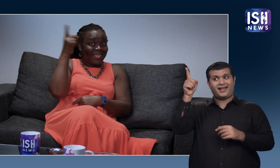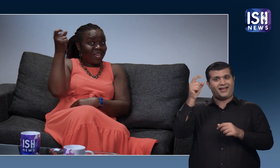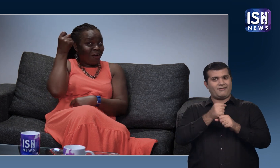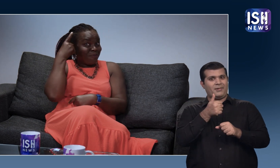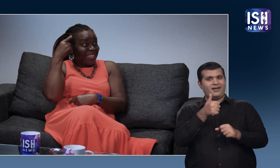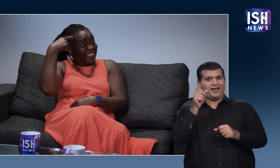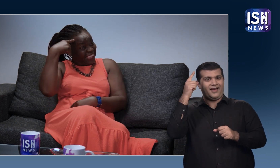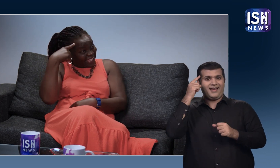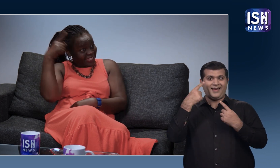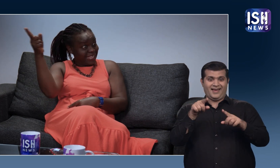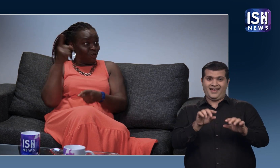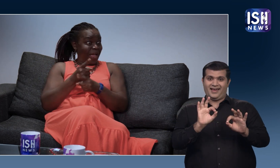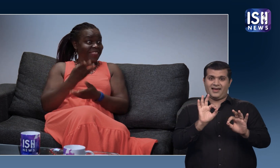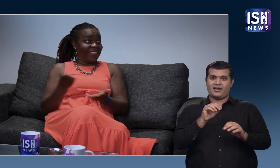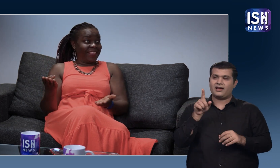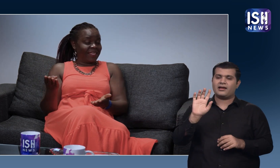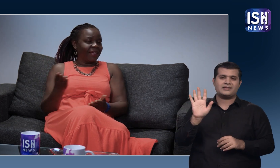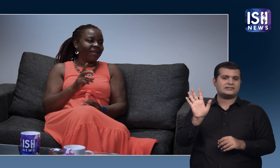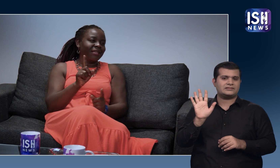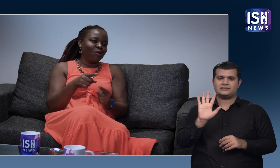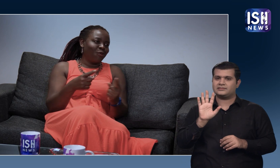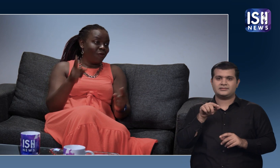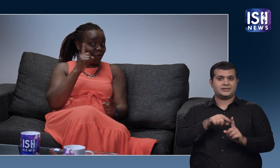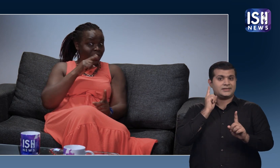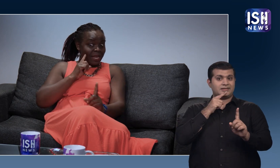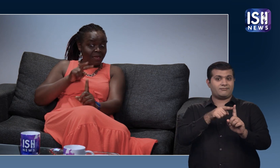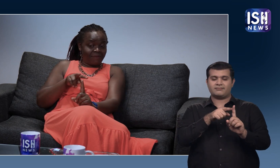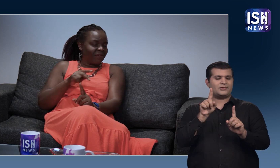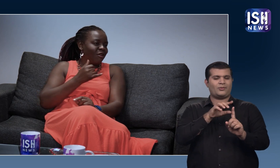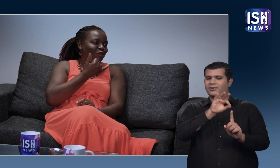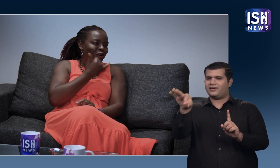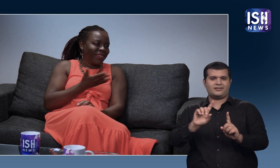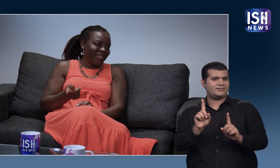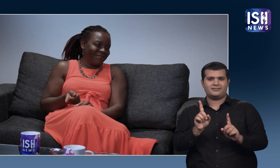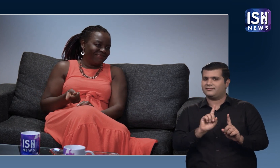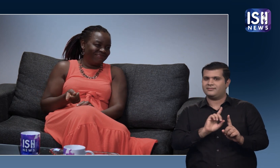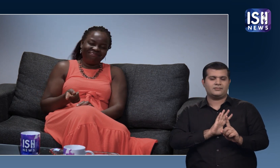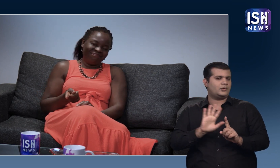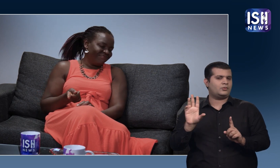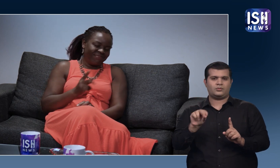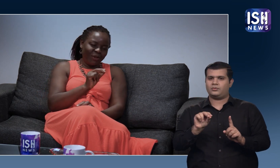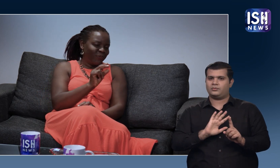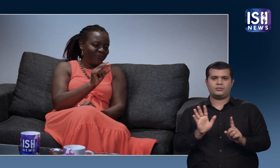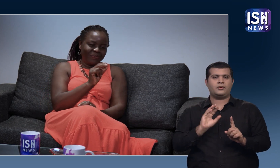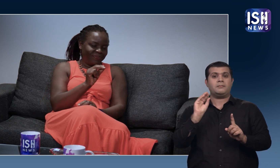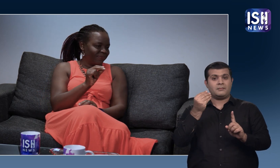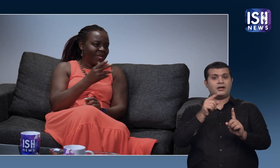The Government may think it is the right thing to merge students, but for the Deaf, it is the wrong thing. No....